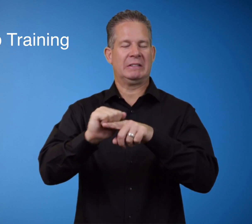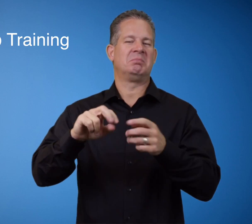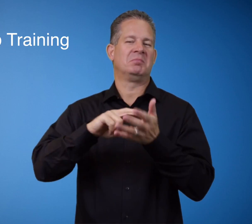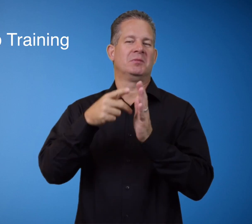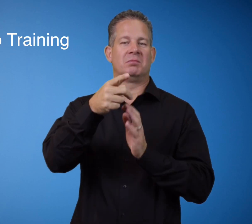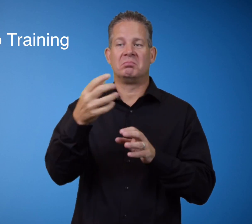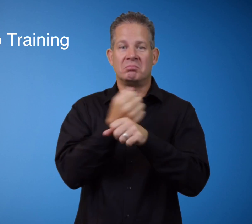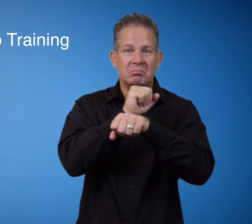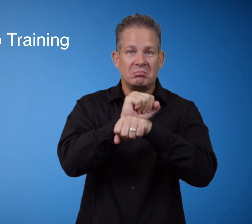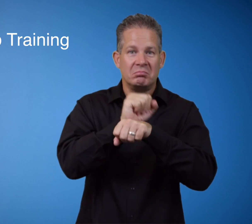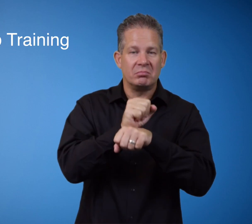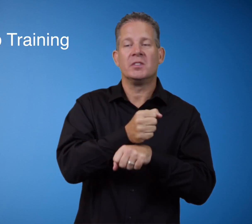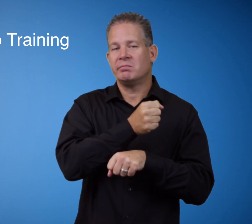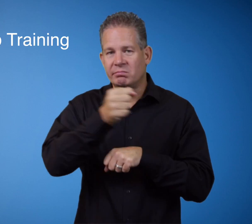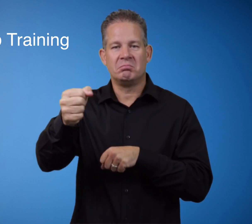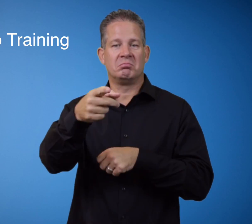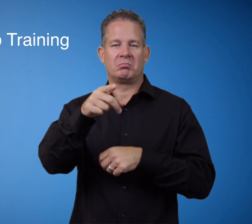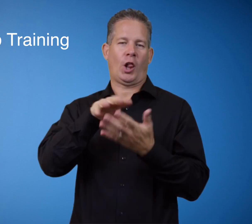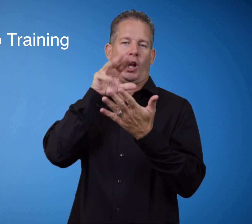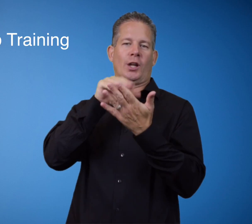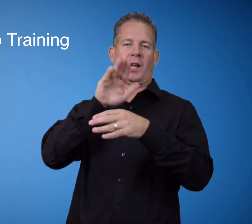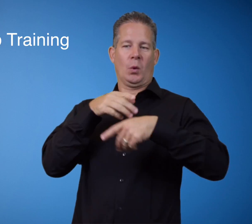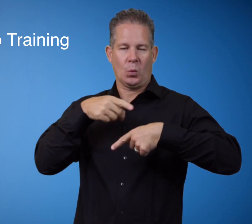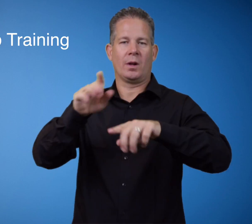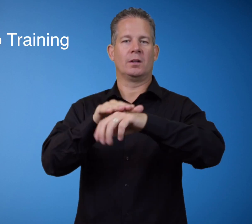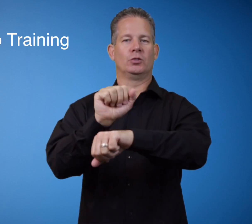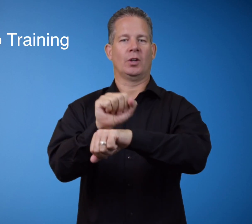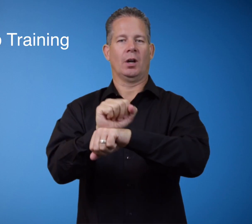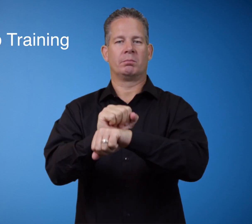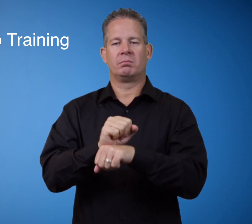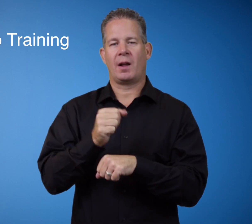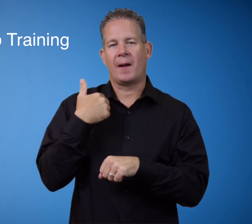This refers to after you have received employment, you can continue to learn while working.